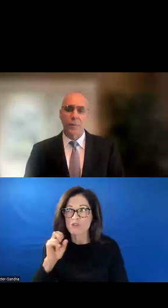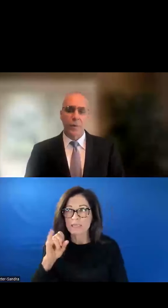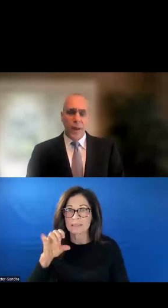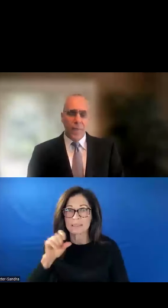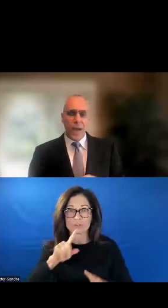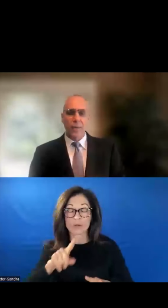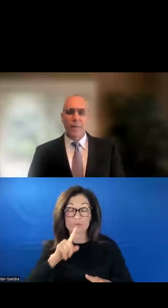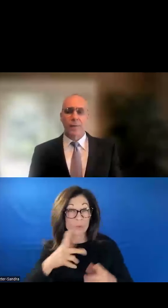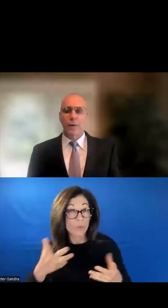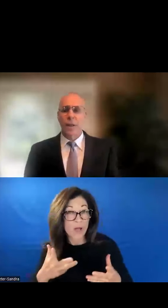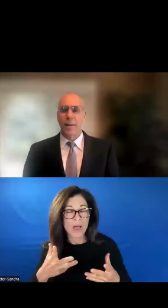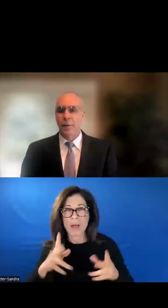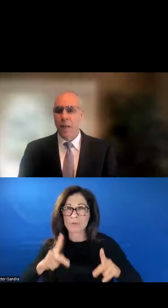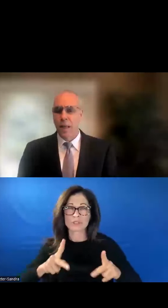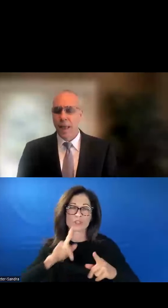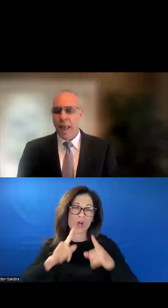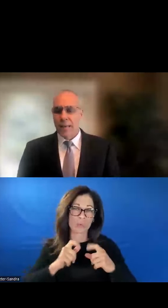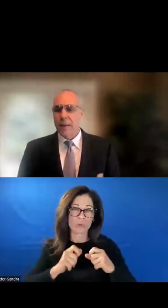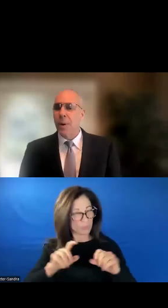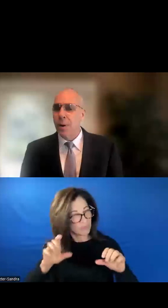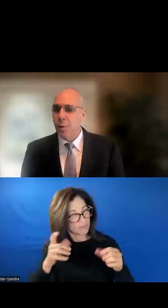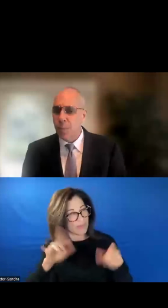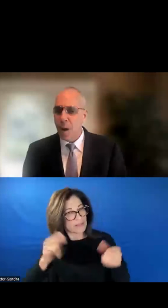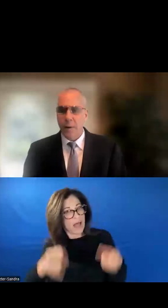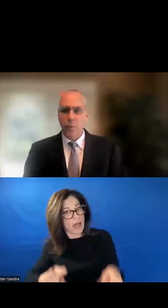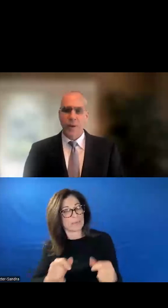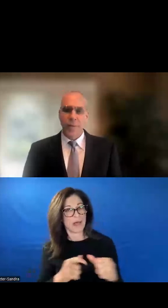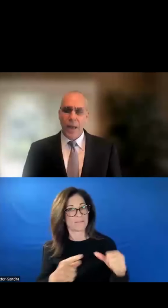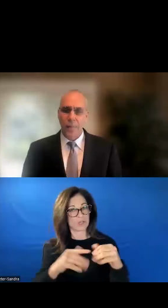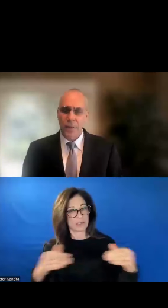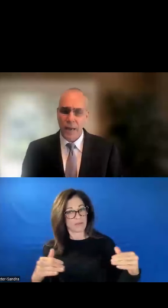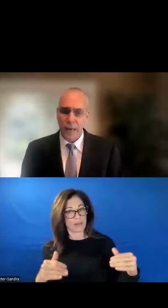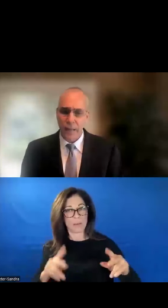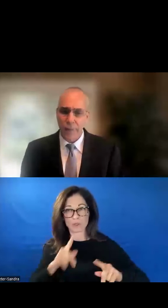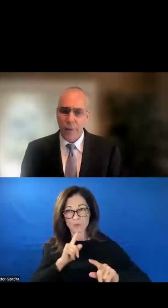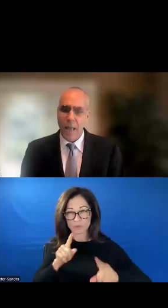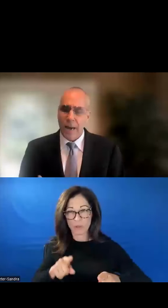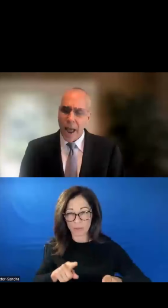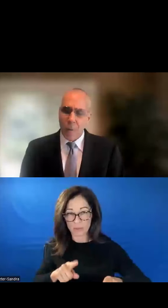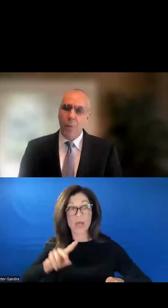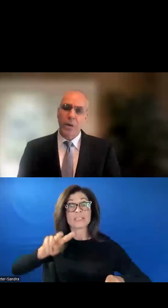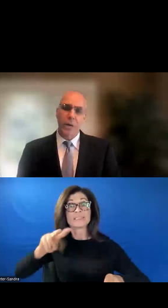TO AND RESPOND AND WE HAVE DONE THAT ON BOTH LEVELS AND NOW WE